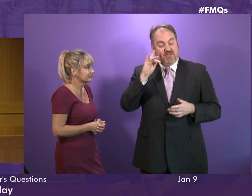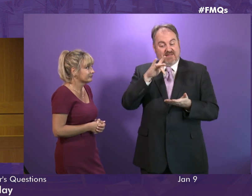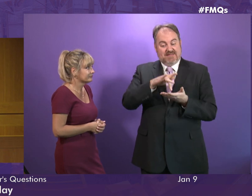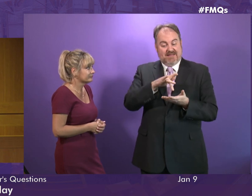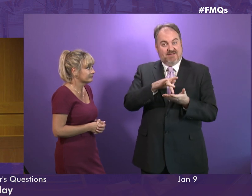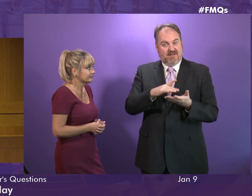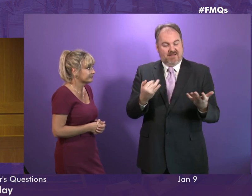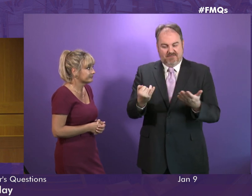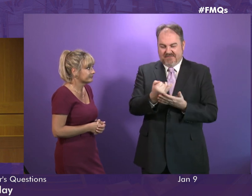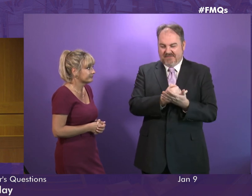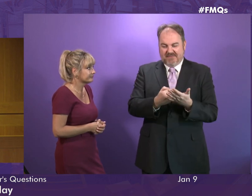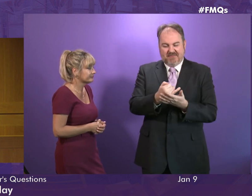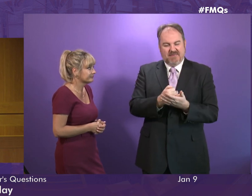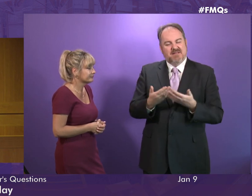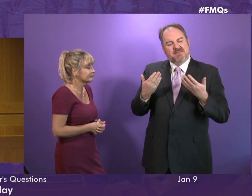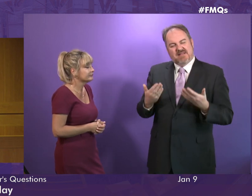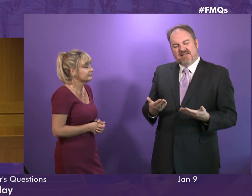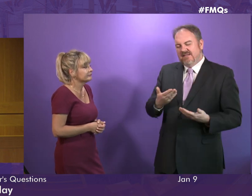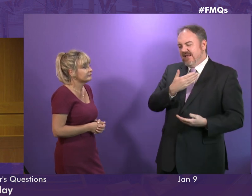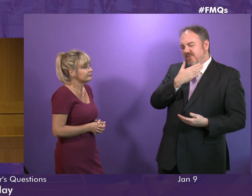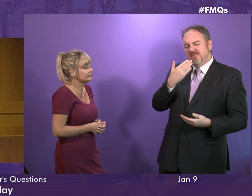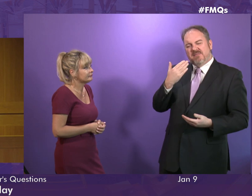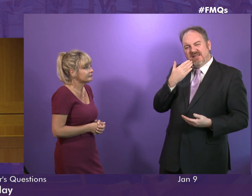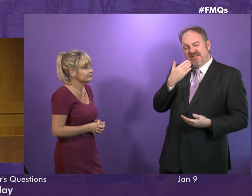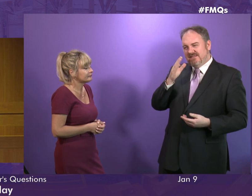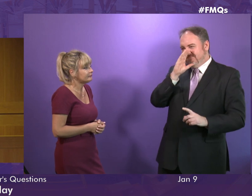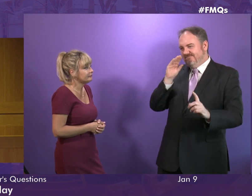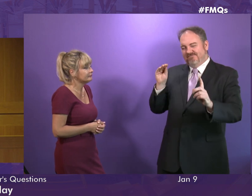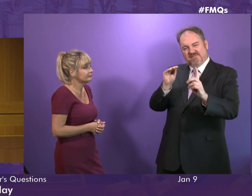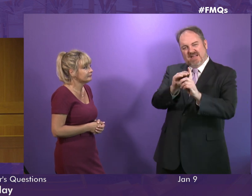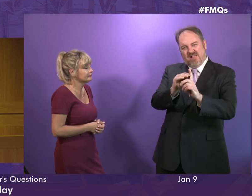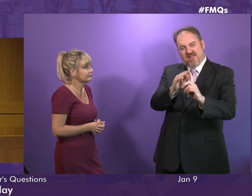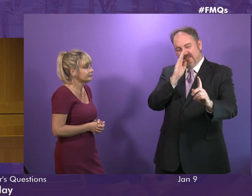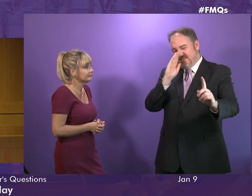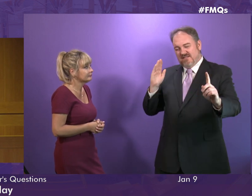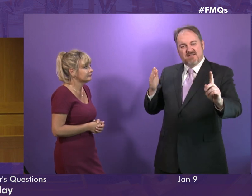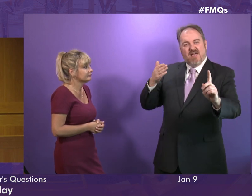Will the First Minister take this opportunity to speak directly to my constituent—who